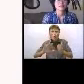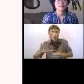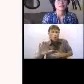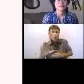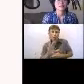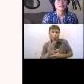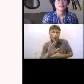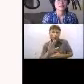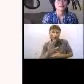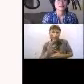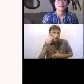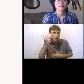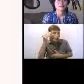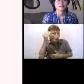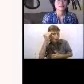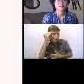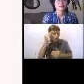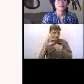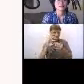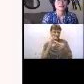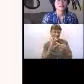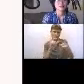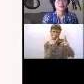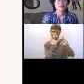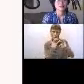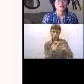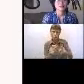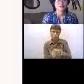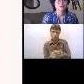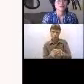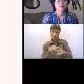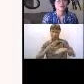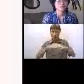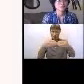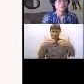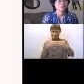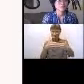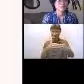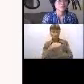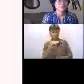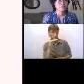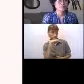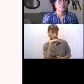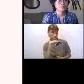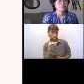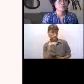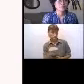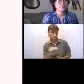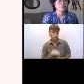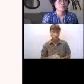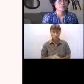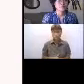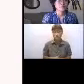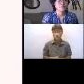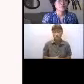are. And, and like I said there isn't necessarily, there, there aren't we, we're open to to ensuring